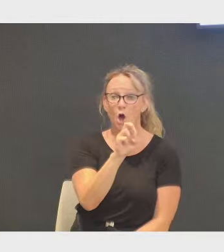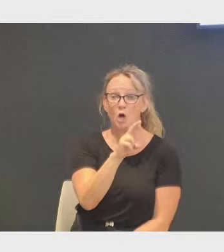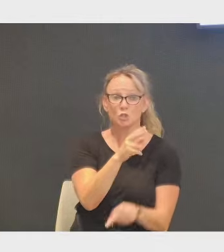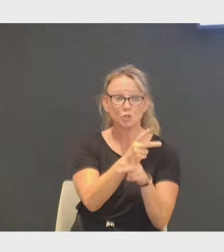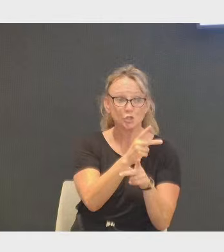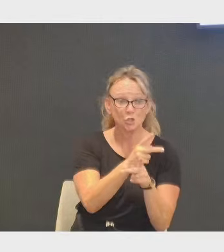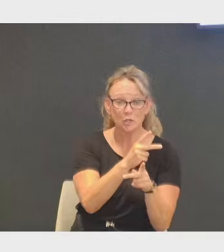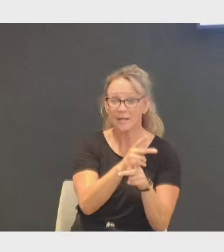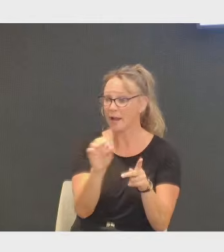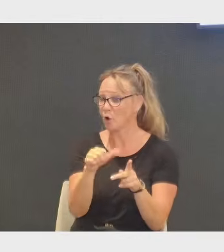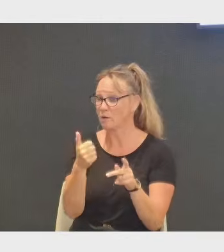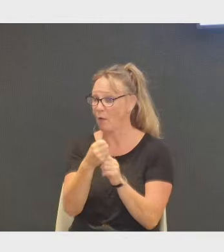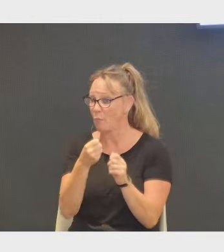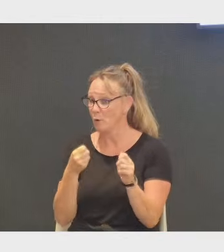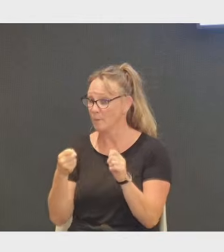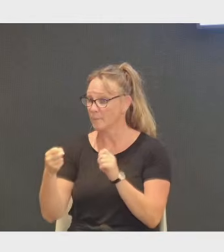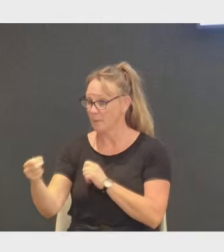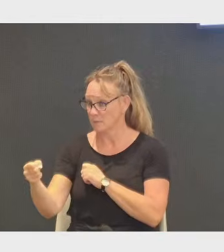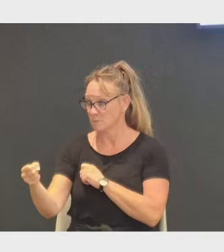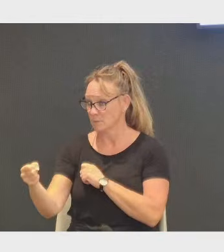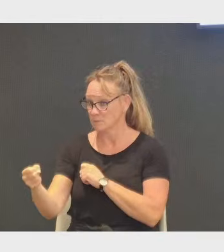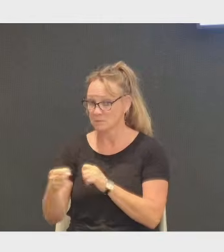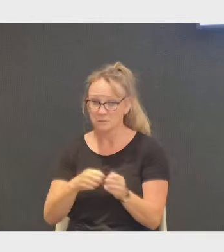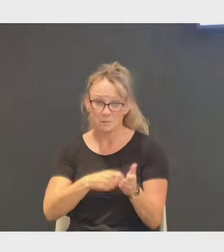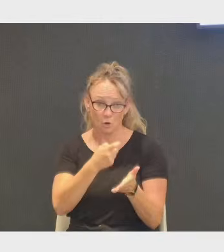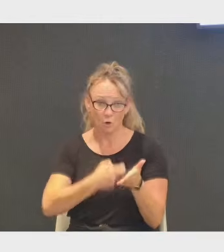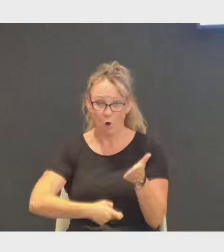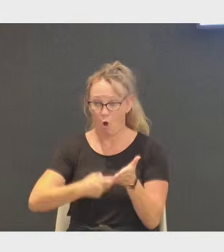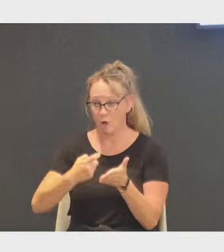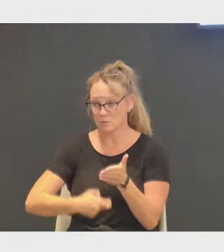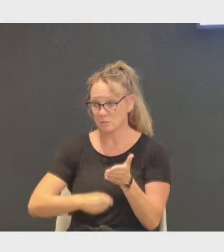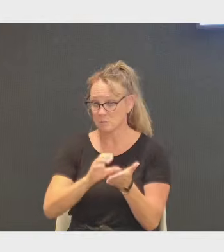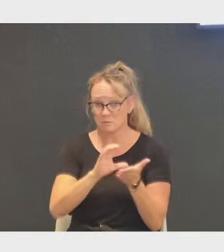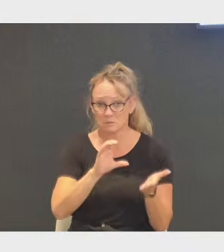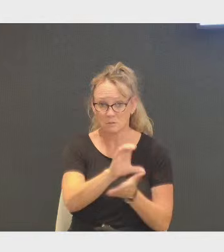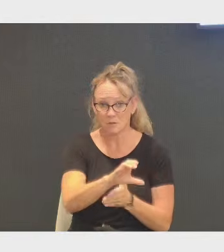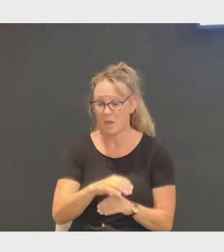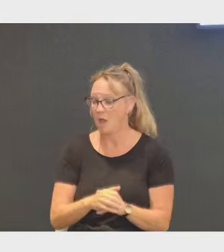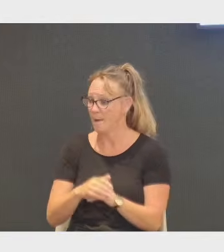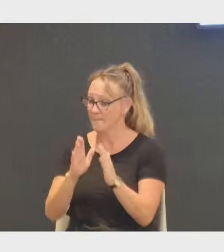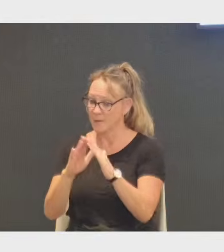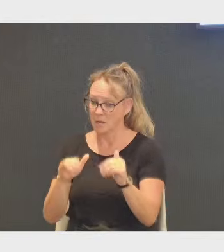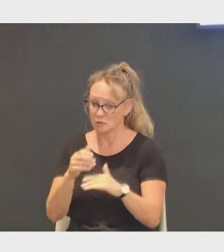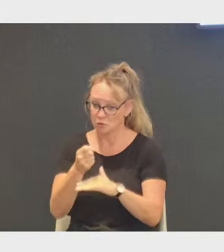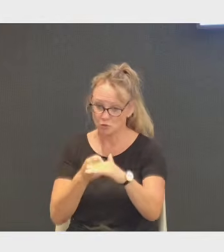costs of care. The levy also provides emergency placement, shelter, food, health care for children